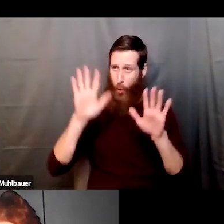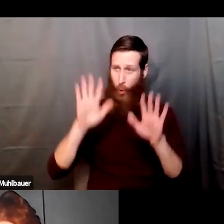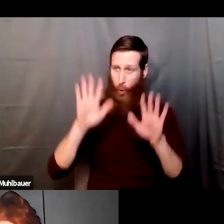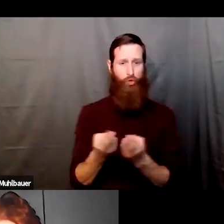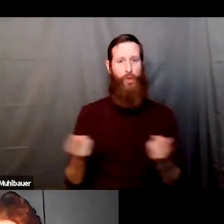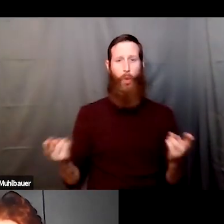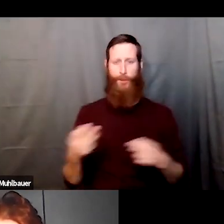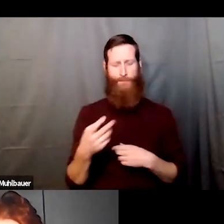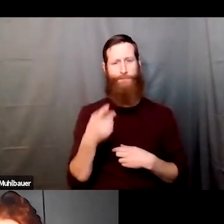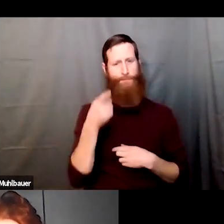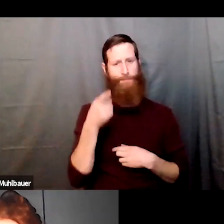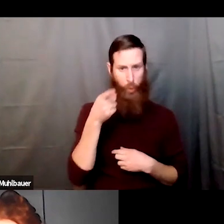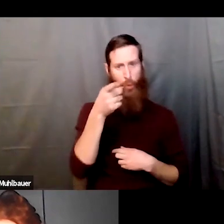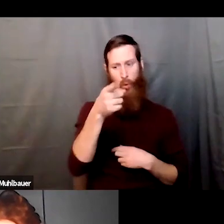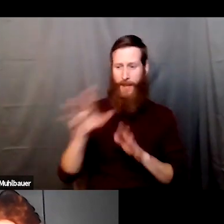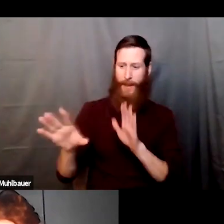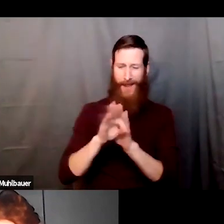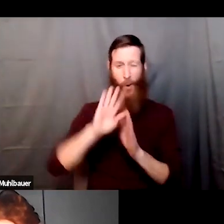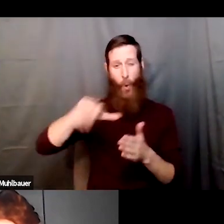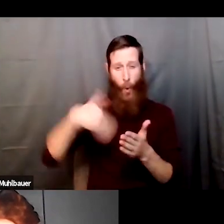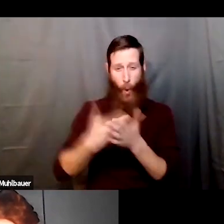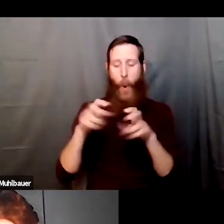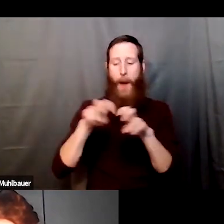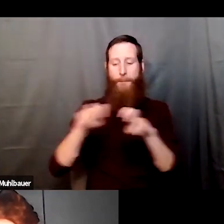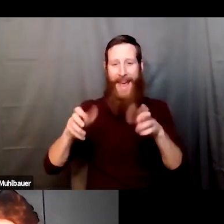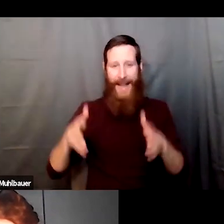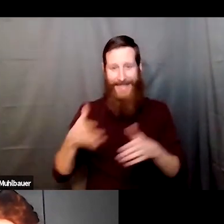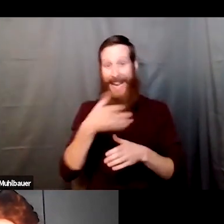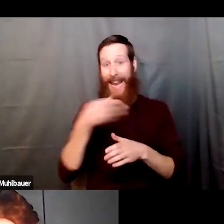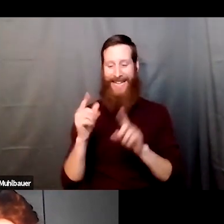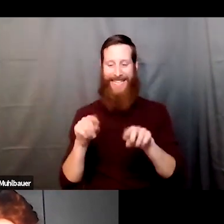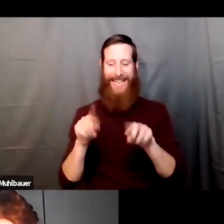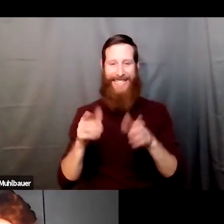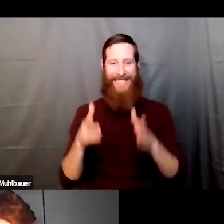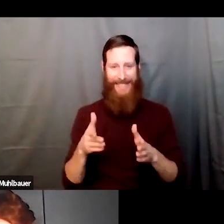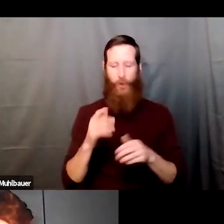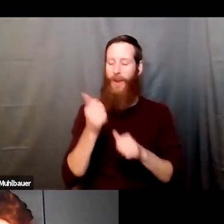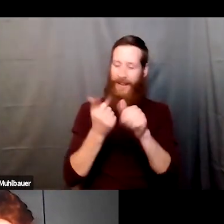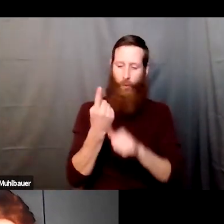Just make sure you have selected all panelists and attendees so everyone can see your answers.